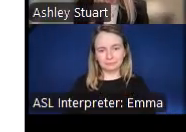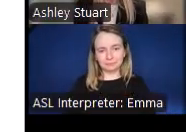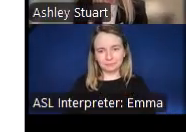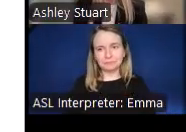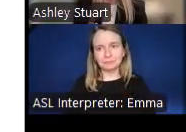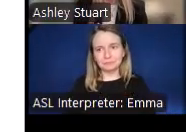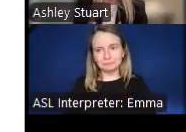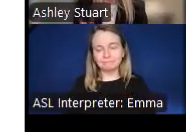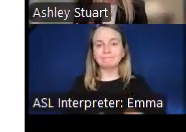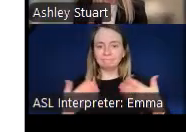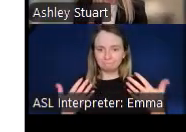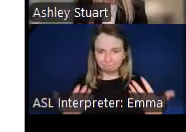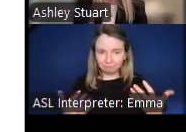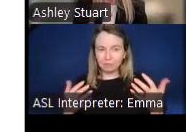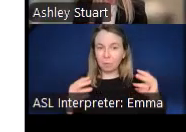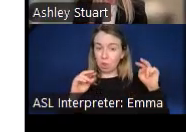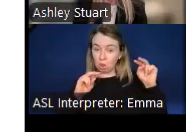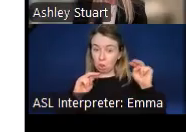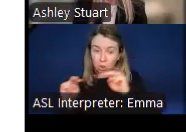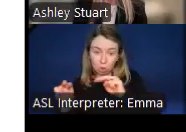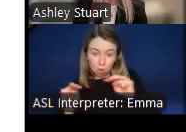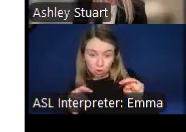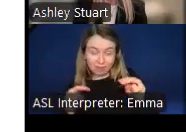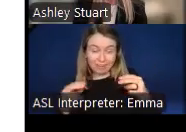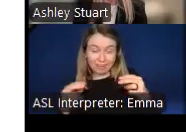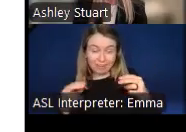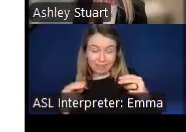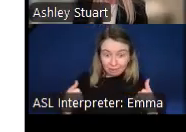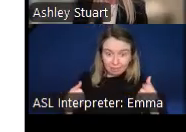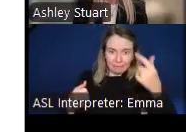when we look at healthy mental and emotional development, we